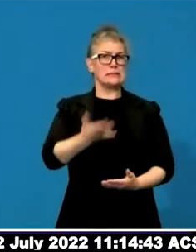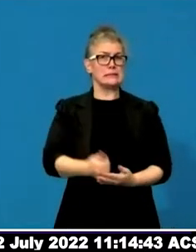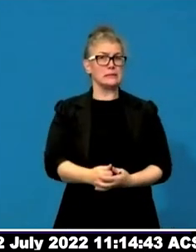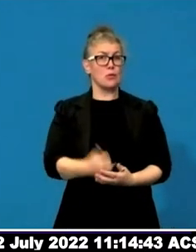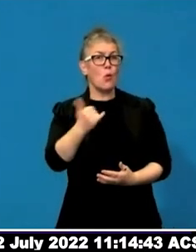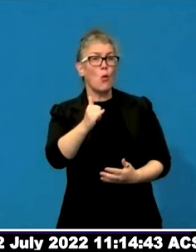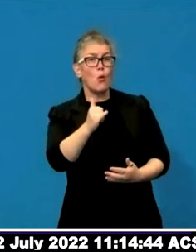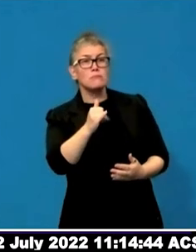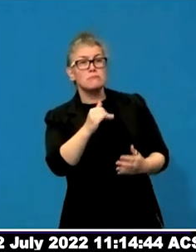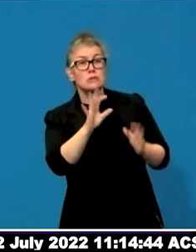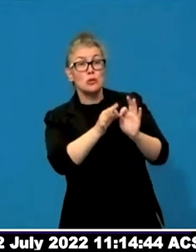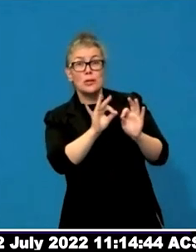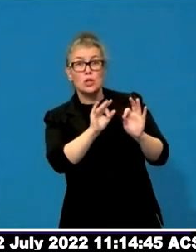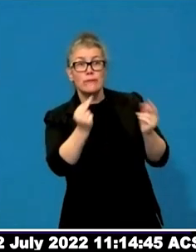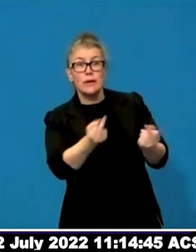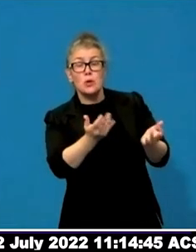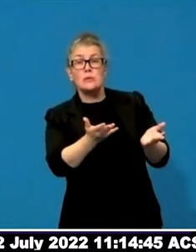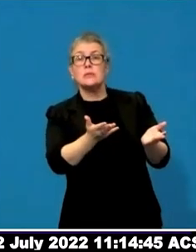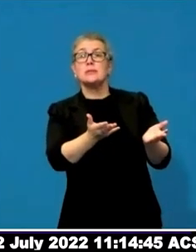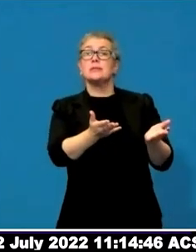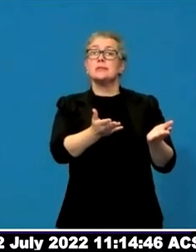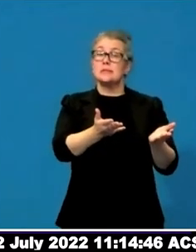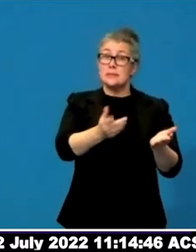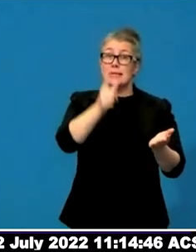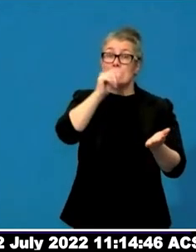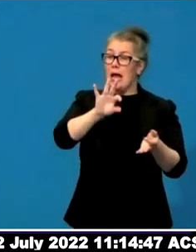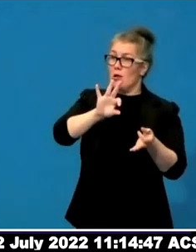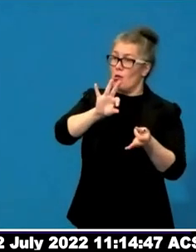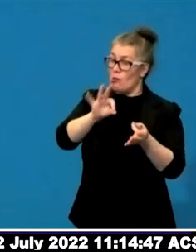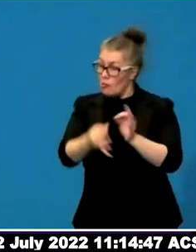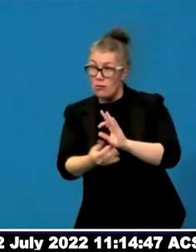that people misconstrue their level of disability.